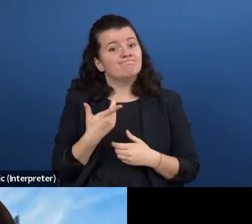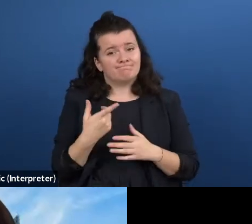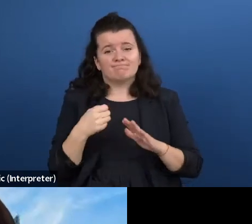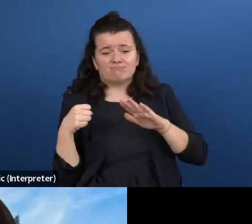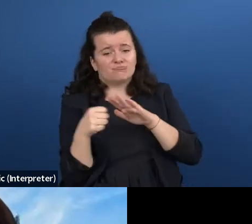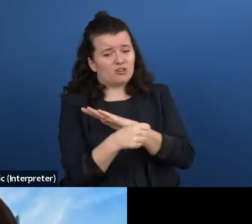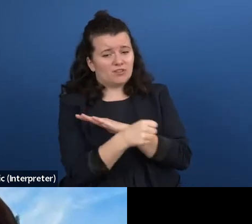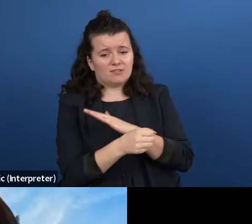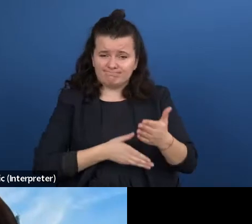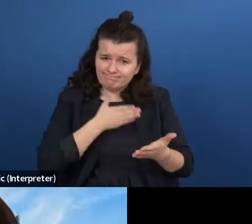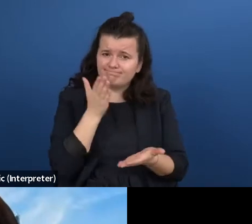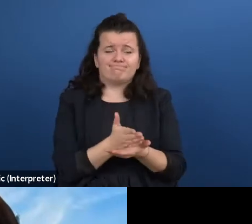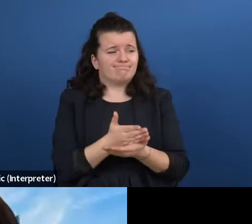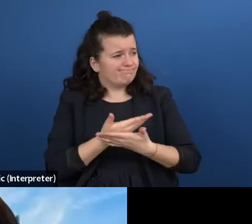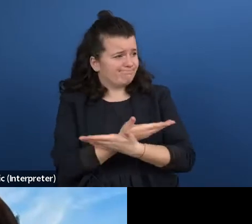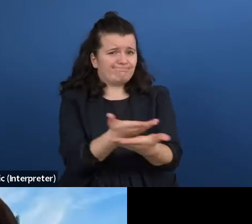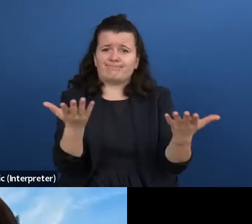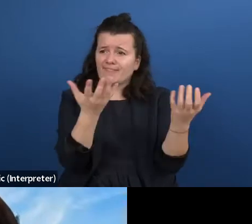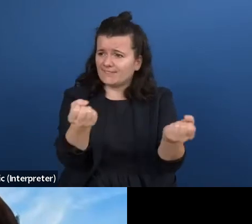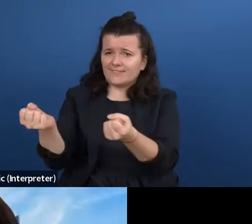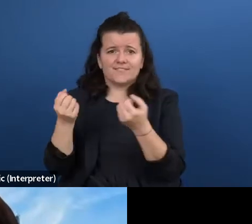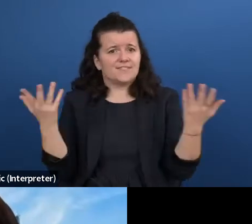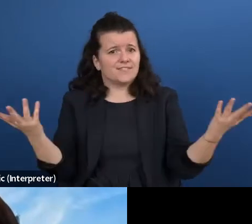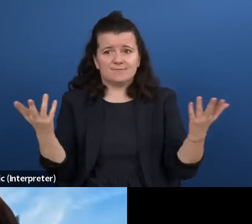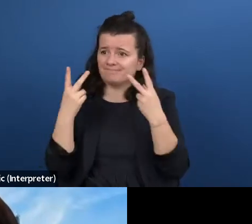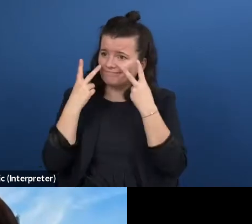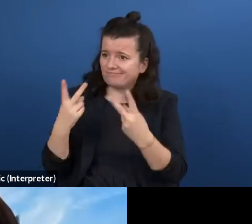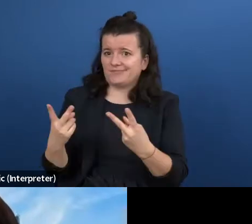which affects women and girls with disabilities as we see today.